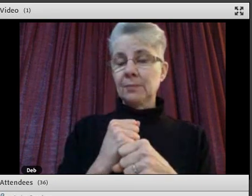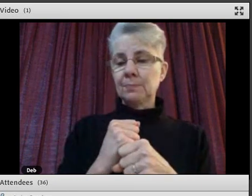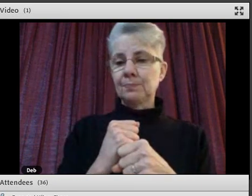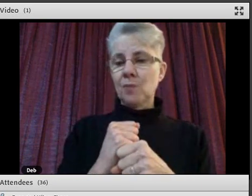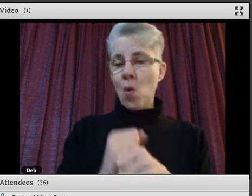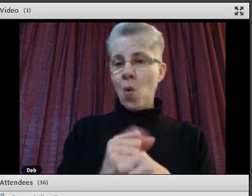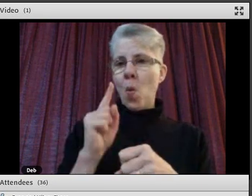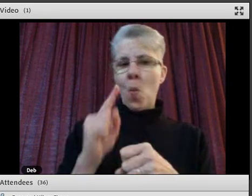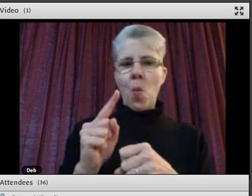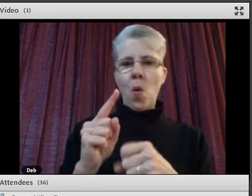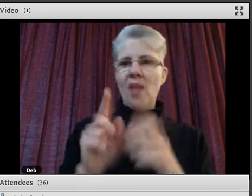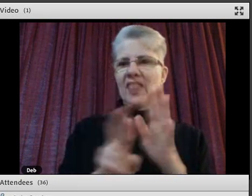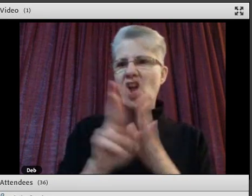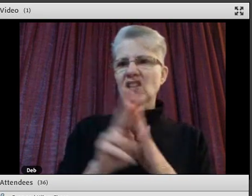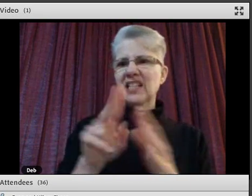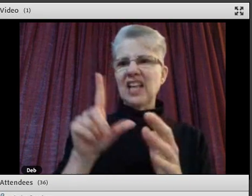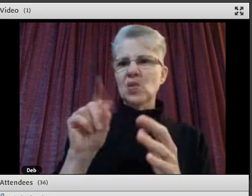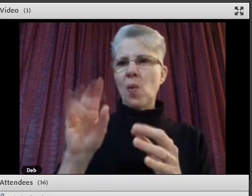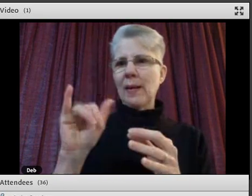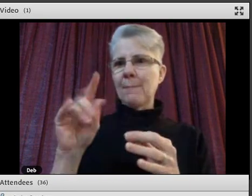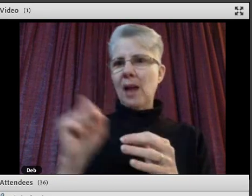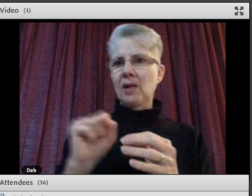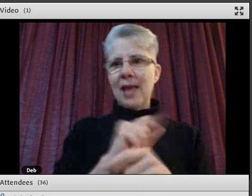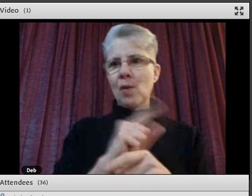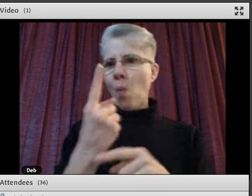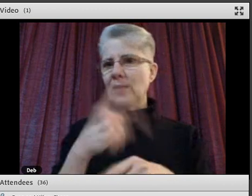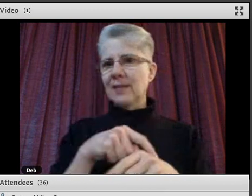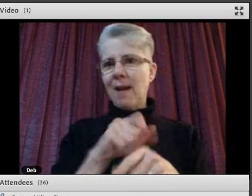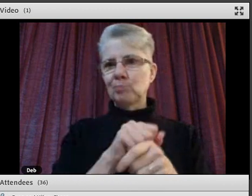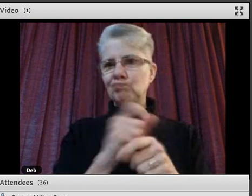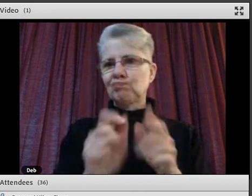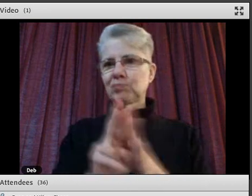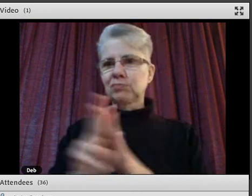that launches 20 bottles at once.